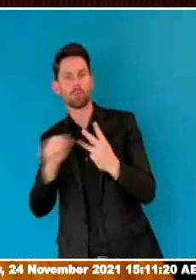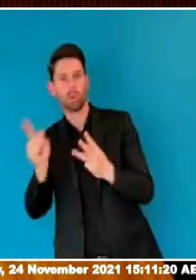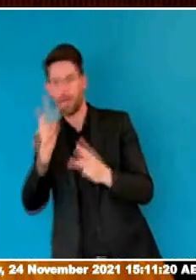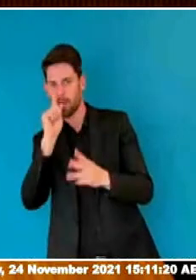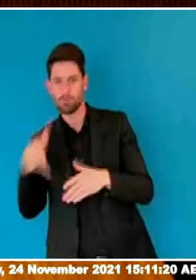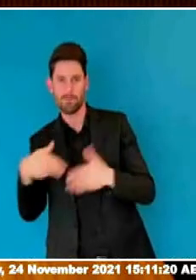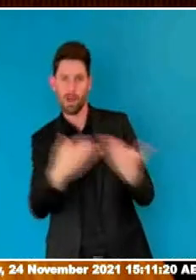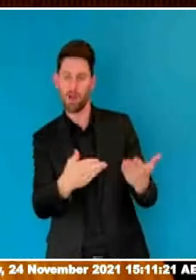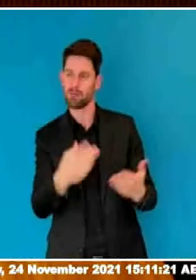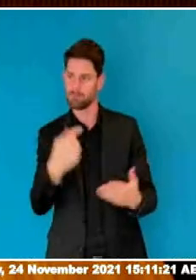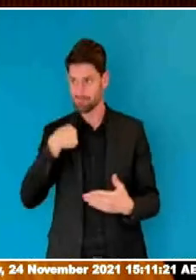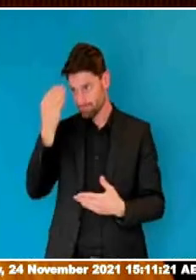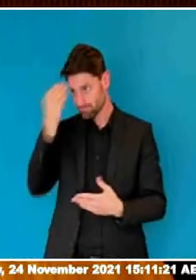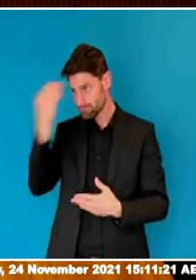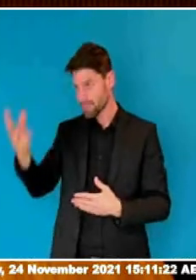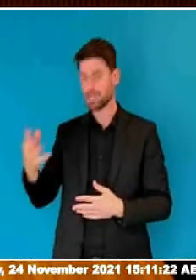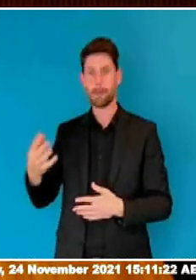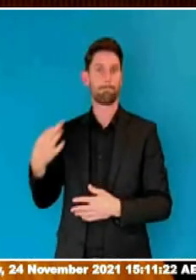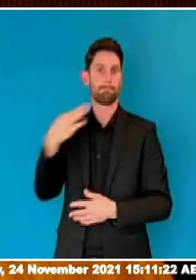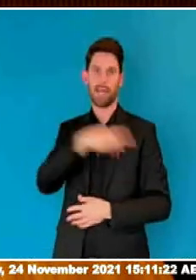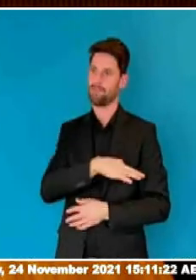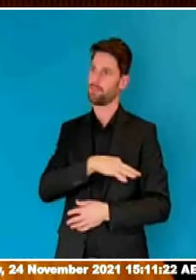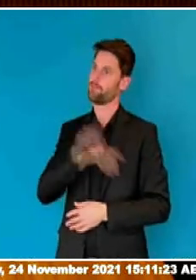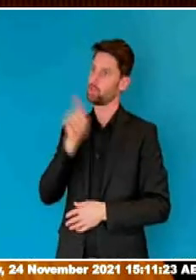culture of inclusion and accessibility.